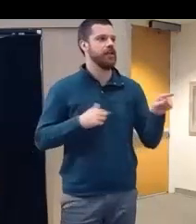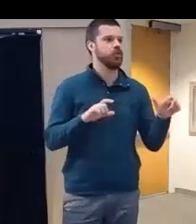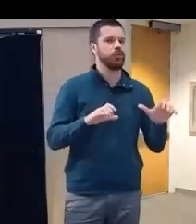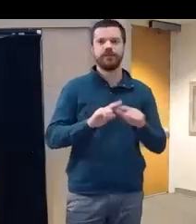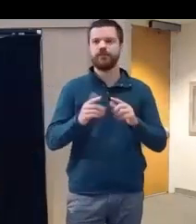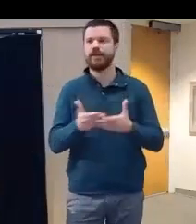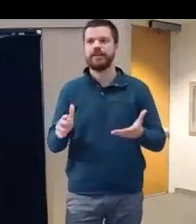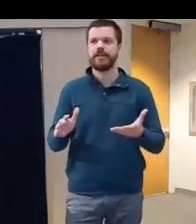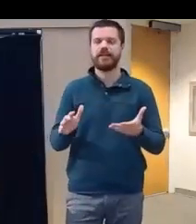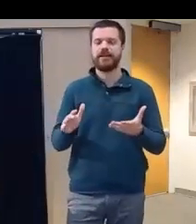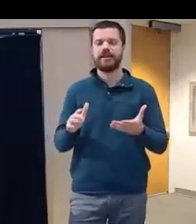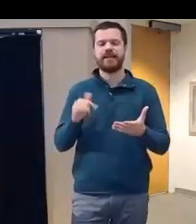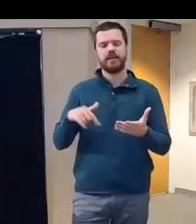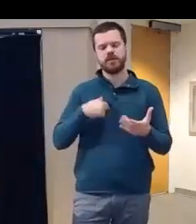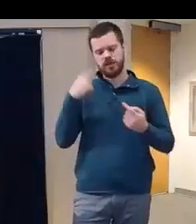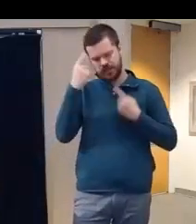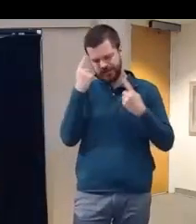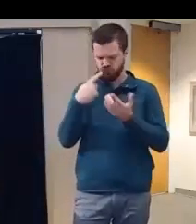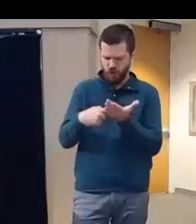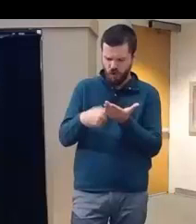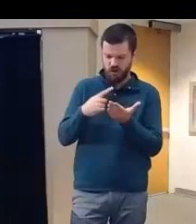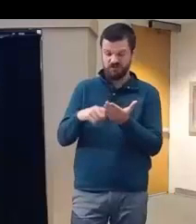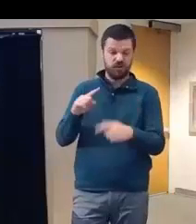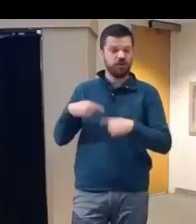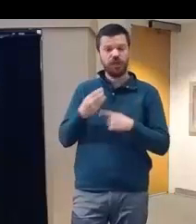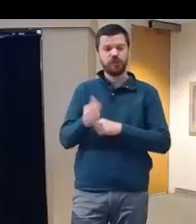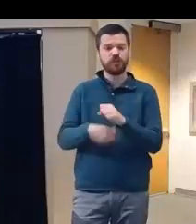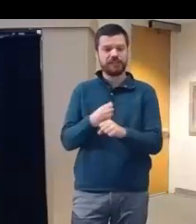this is something I've been thinking and talking a lot about over several years and I continue to